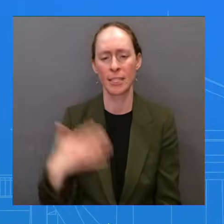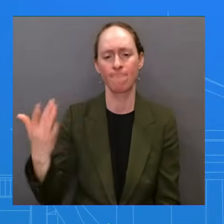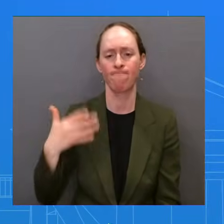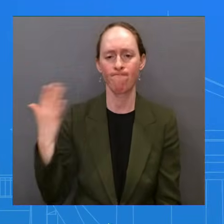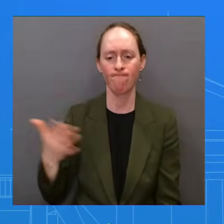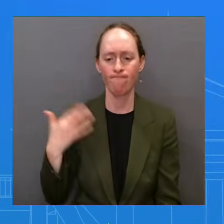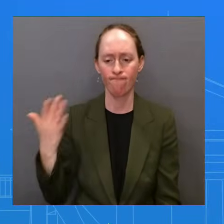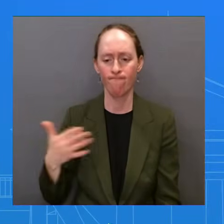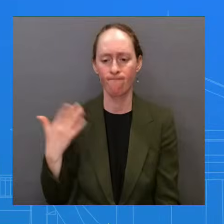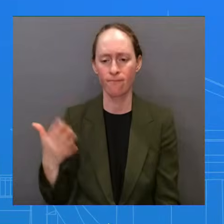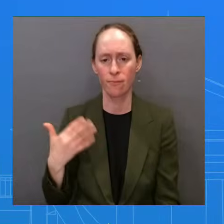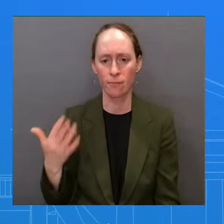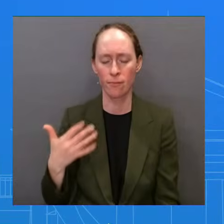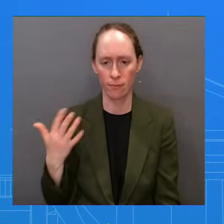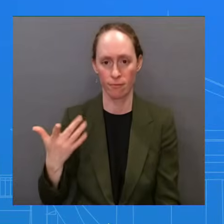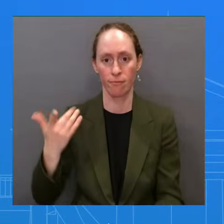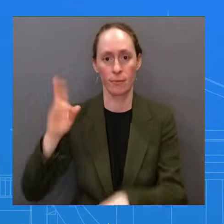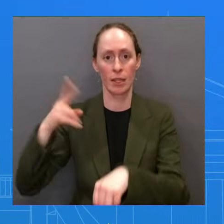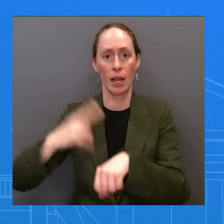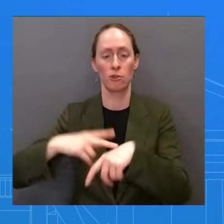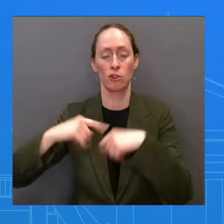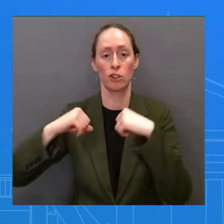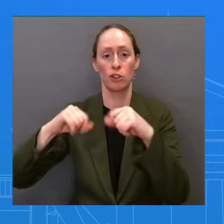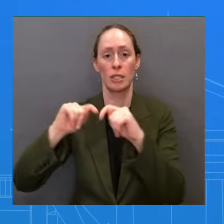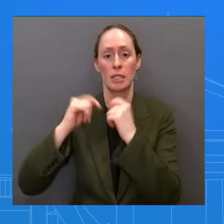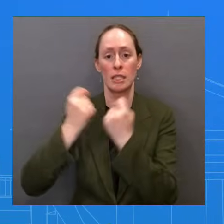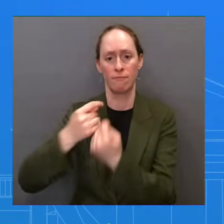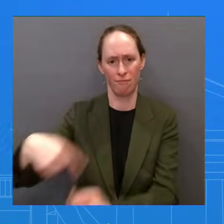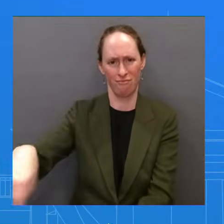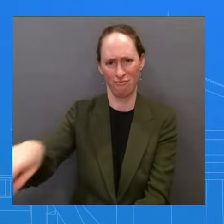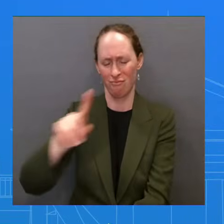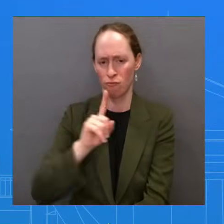has been in direct contact with SAF and RSF leadership.